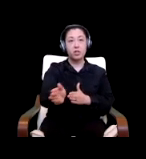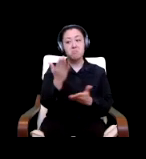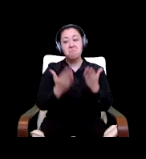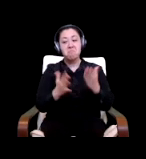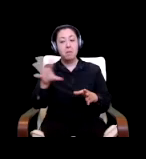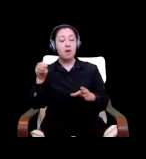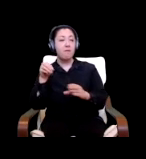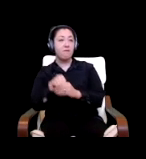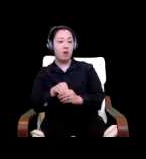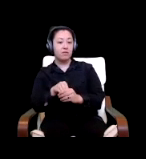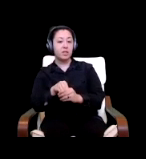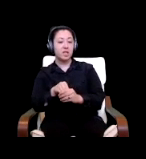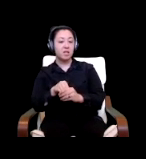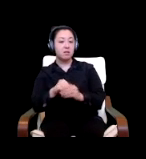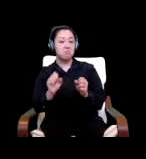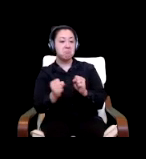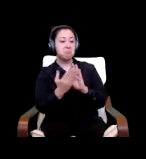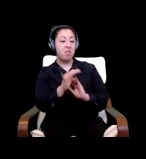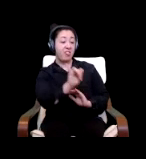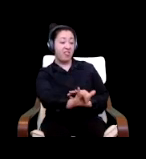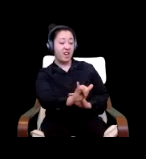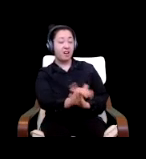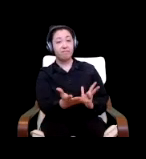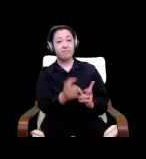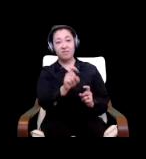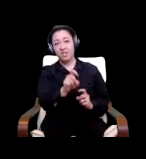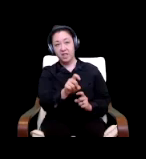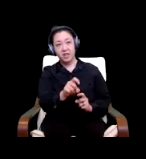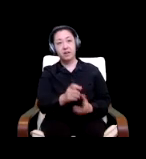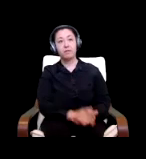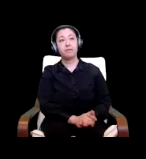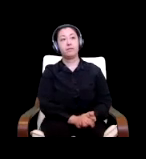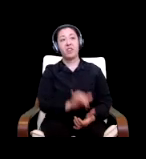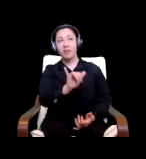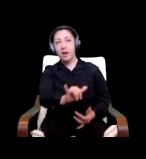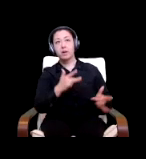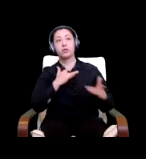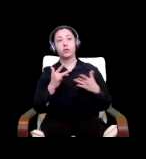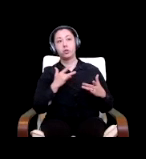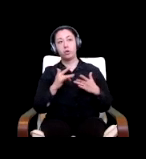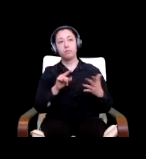concern and meeting that specific need.